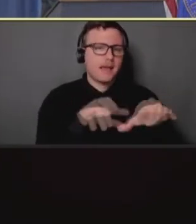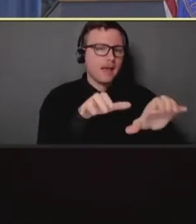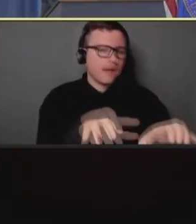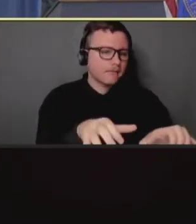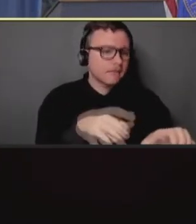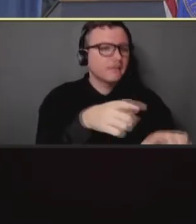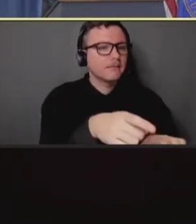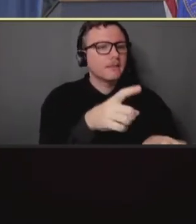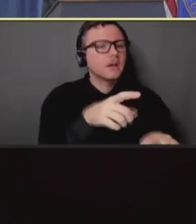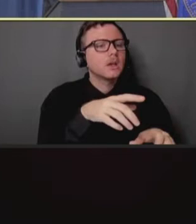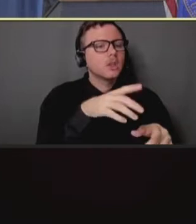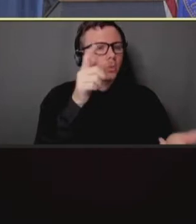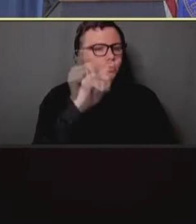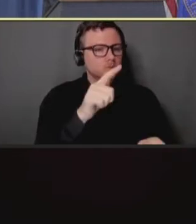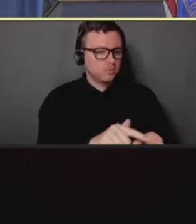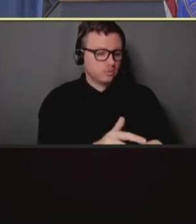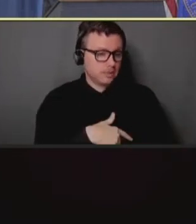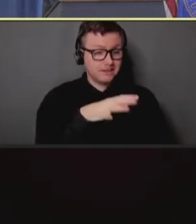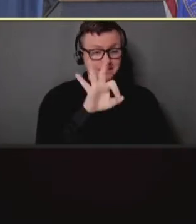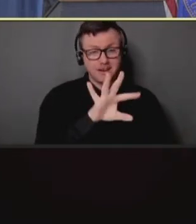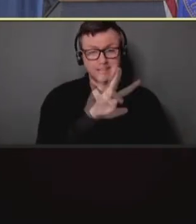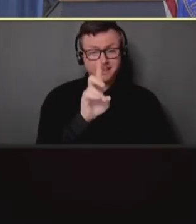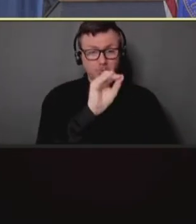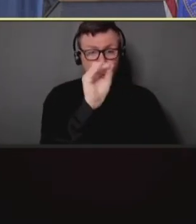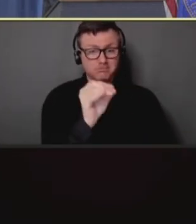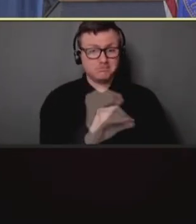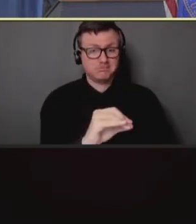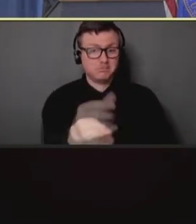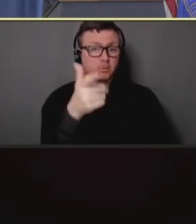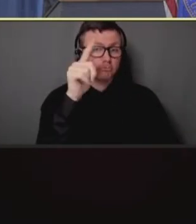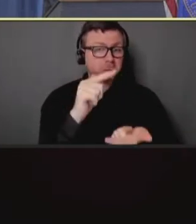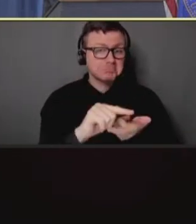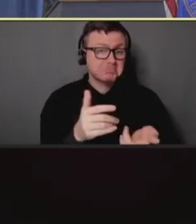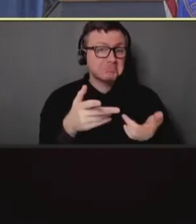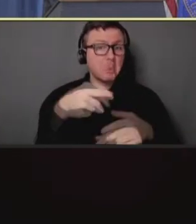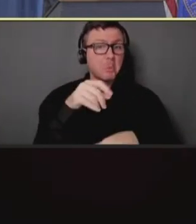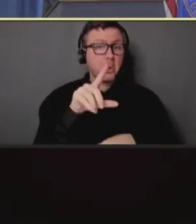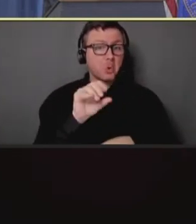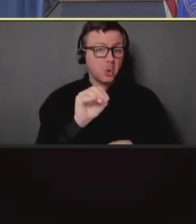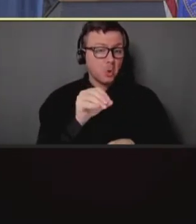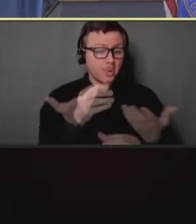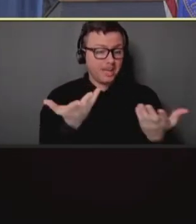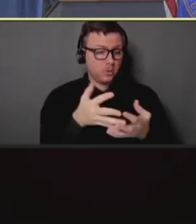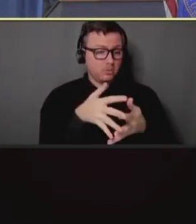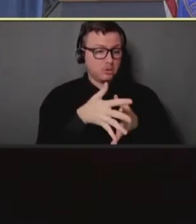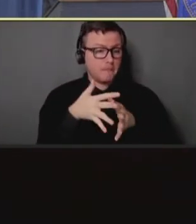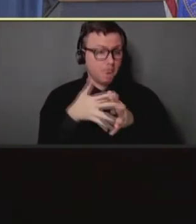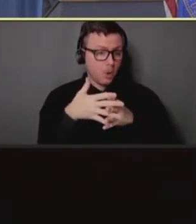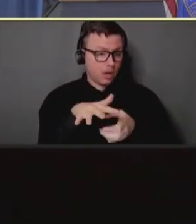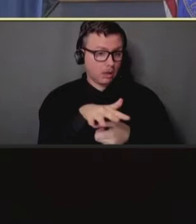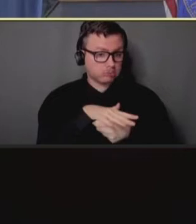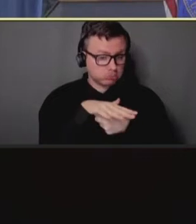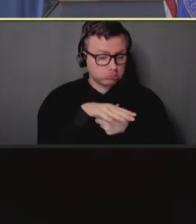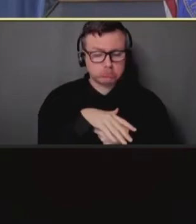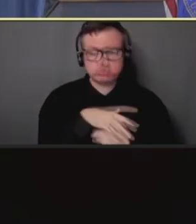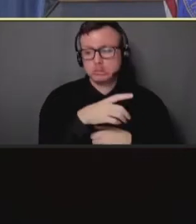And there was a 97 percent reduction in polio in this country, compared the four years prior